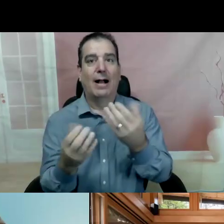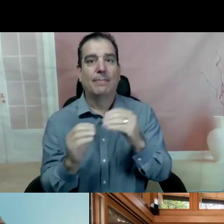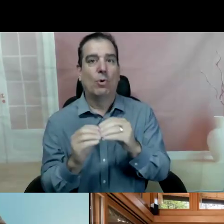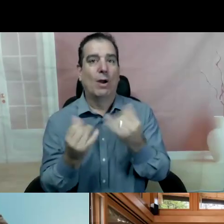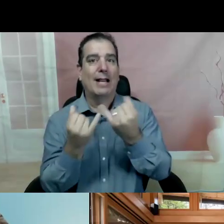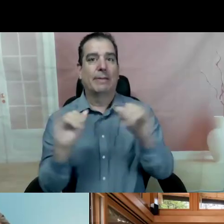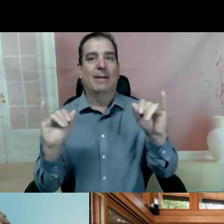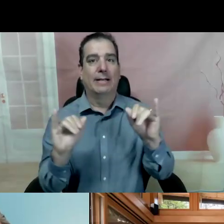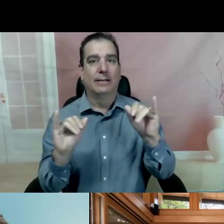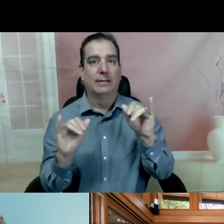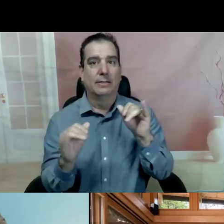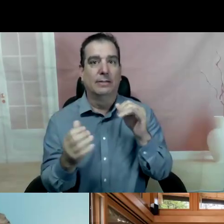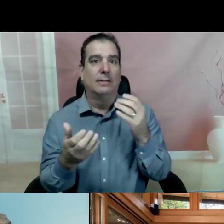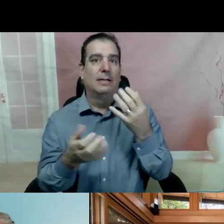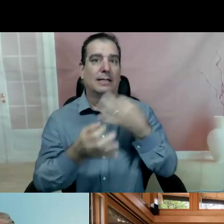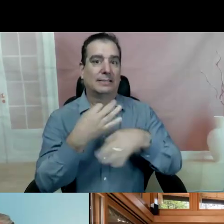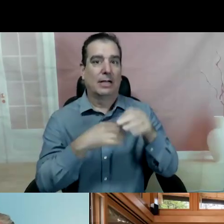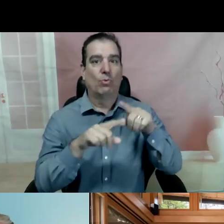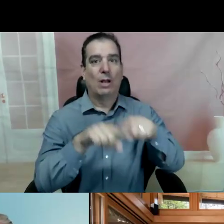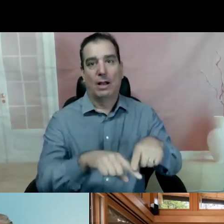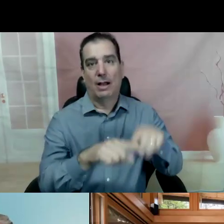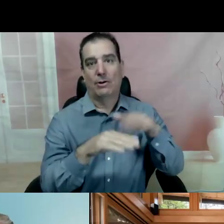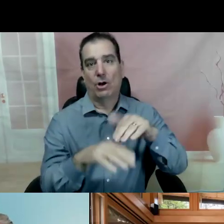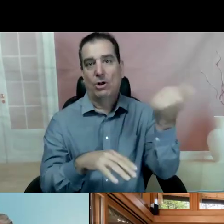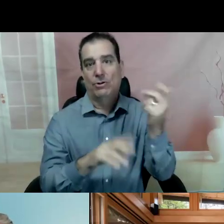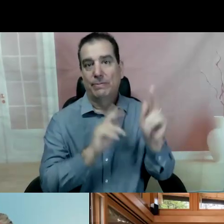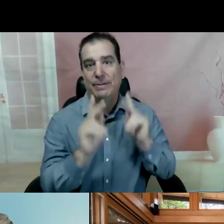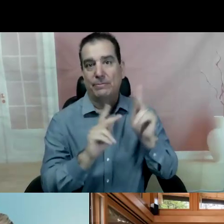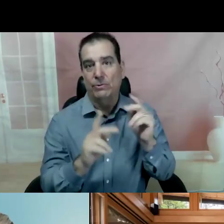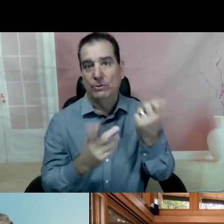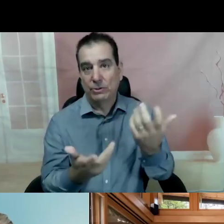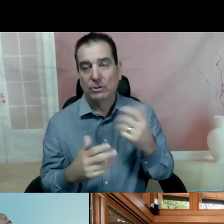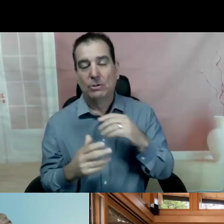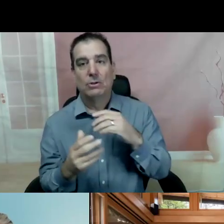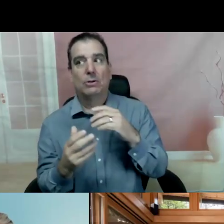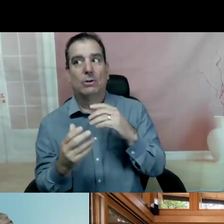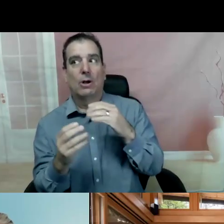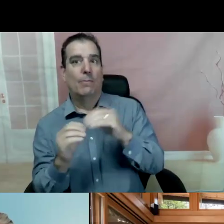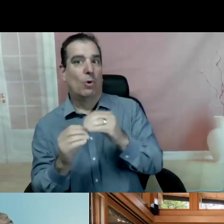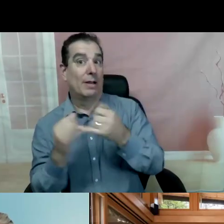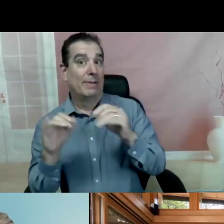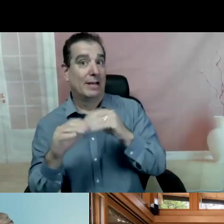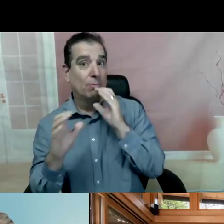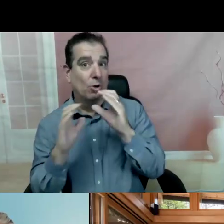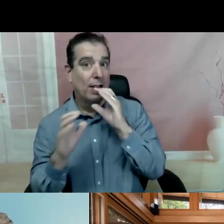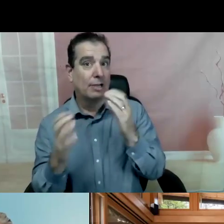which can be provided for independence, instead of having to rely on other people for certain